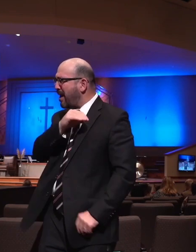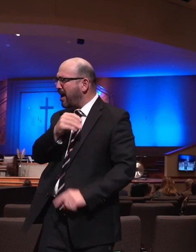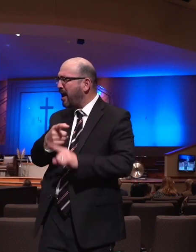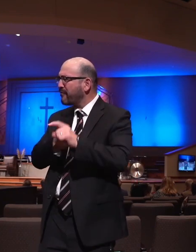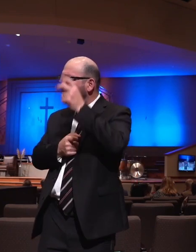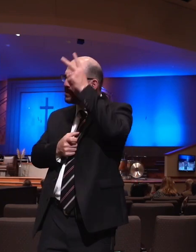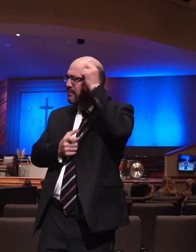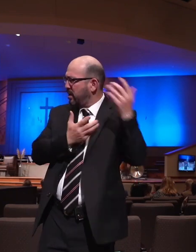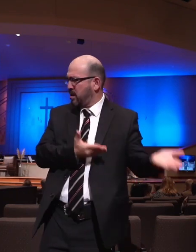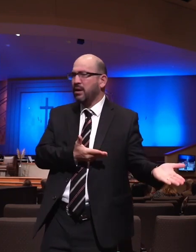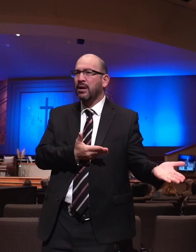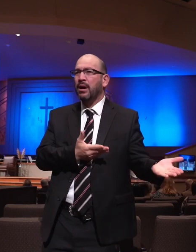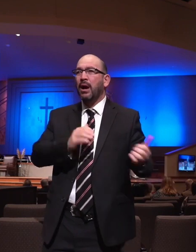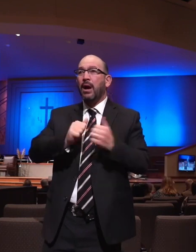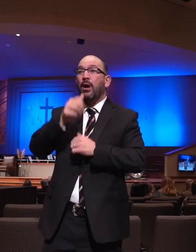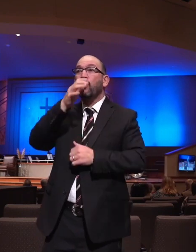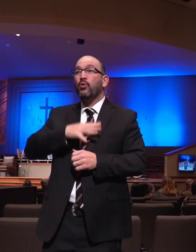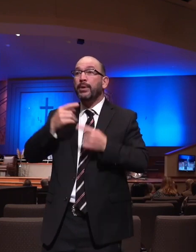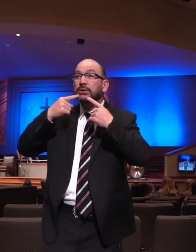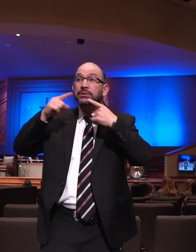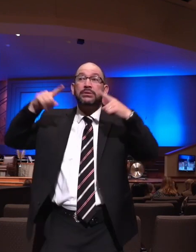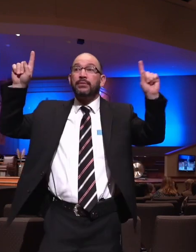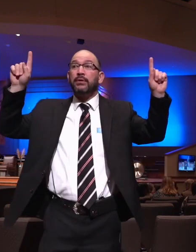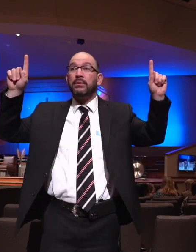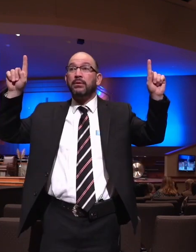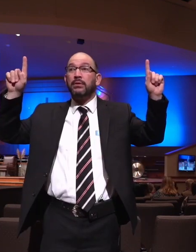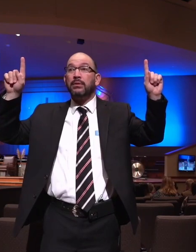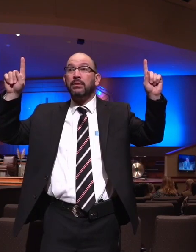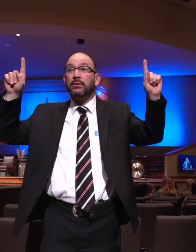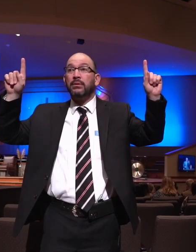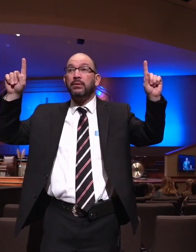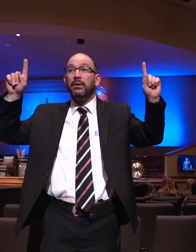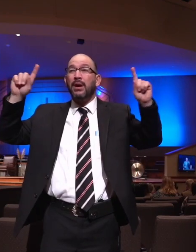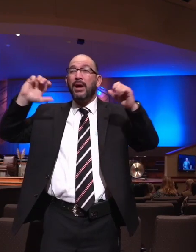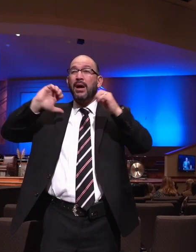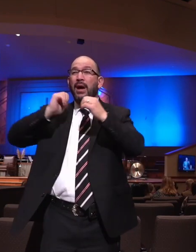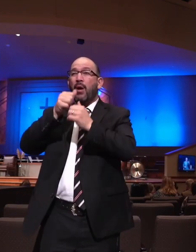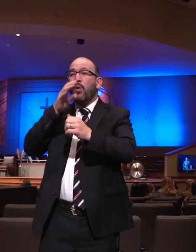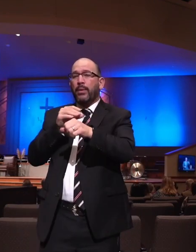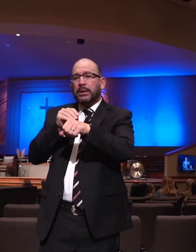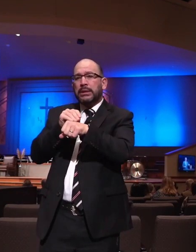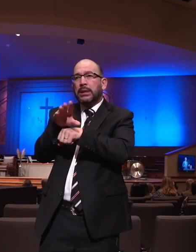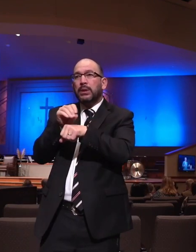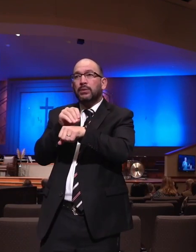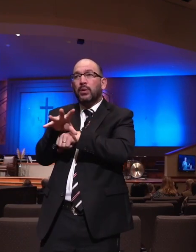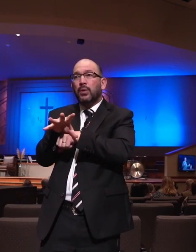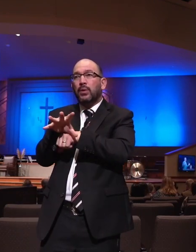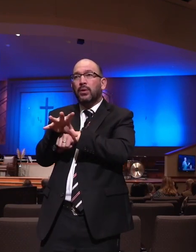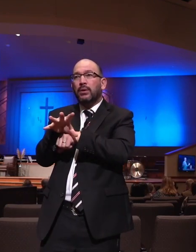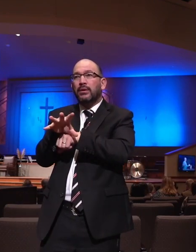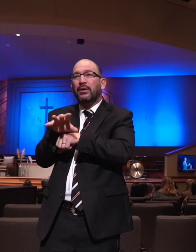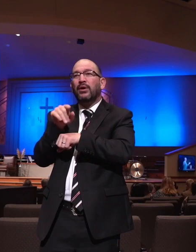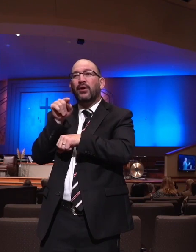the greatest influence you will ever be will be when you're the lady that God